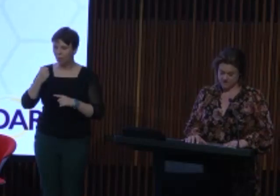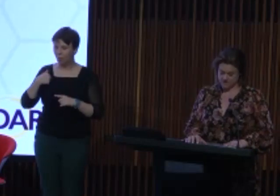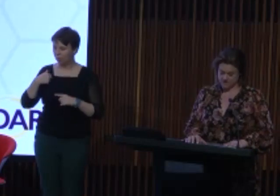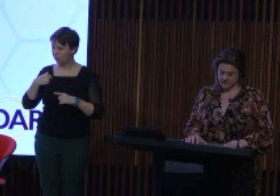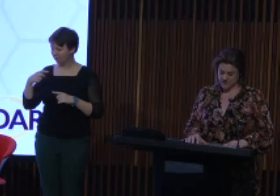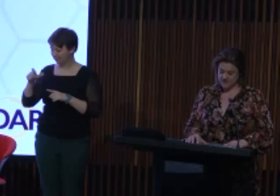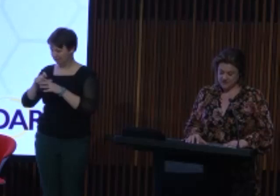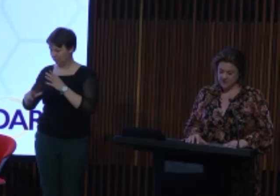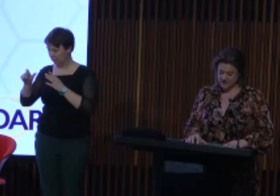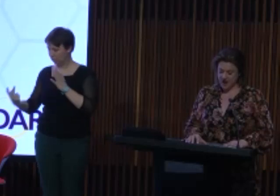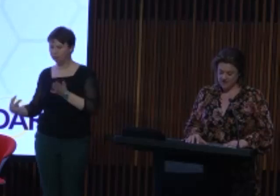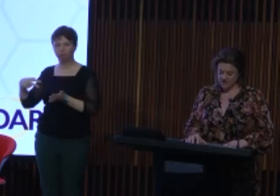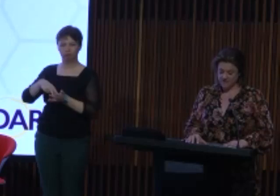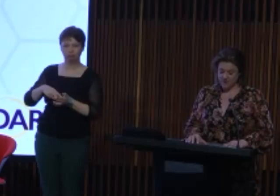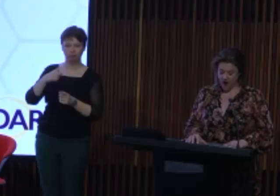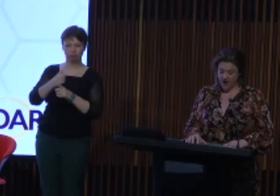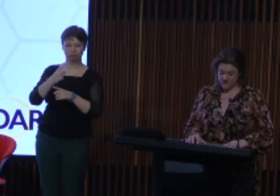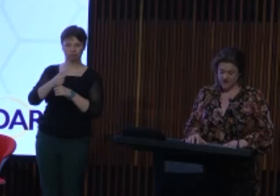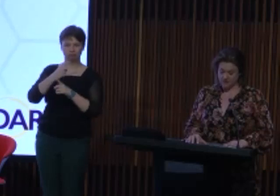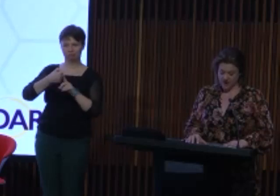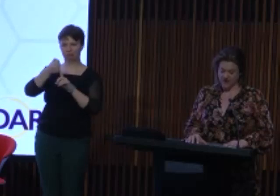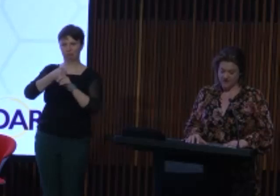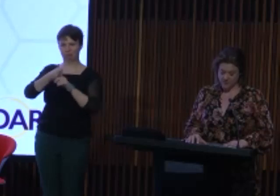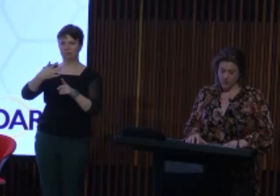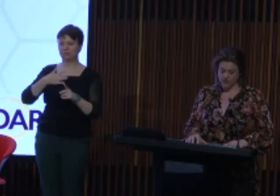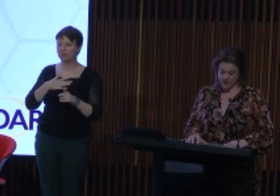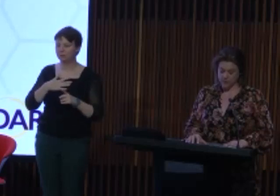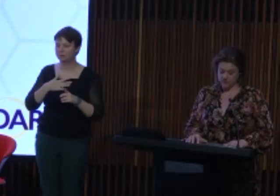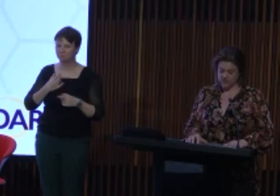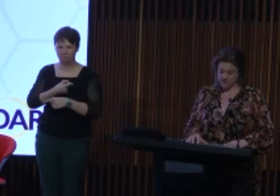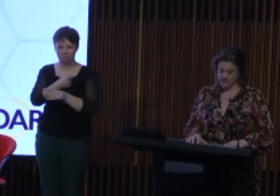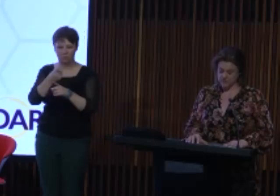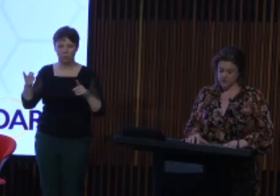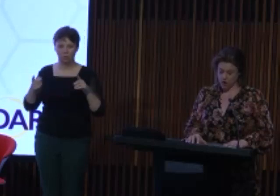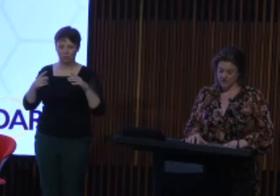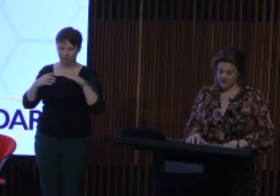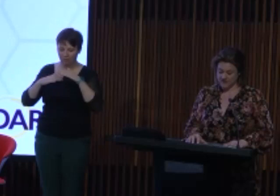advocates fly under the radar, supporting people with disabilities, with so many things